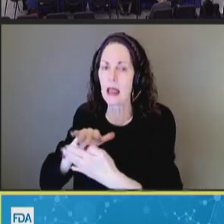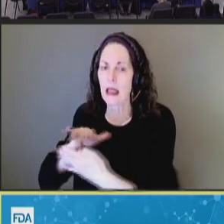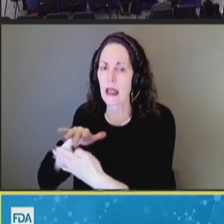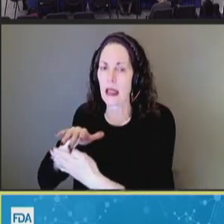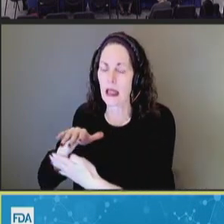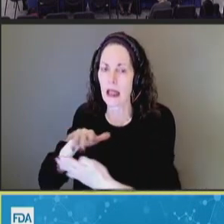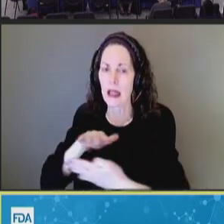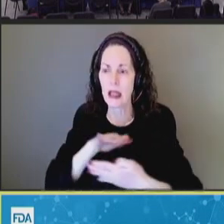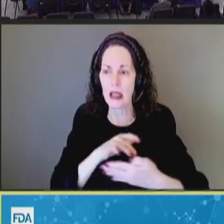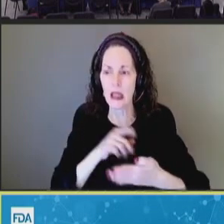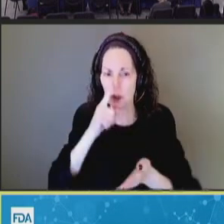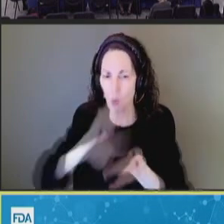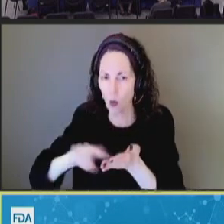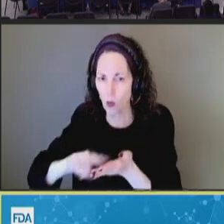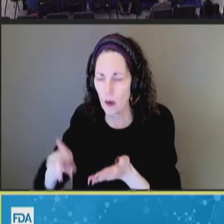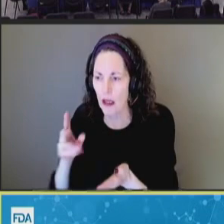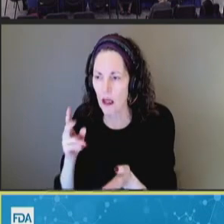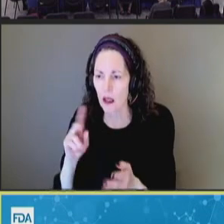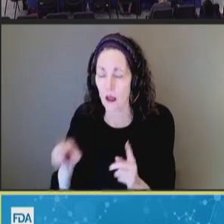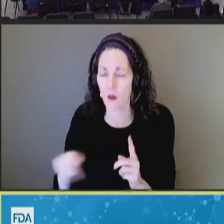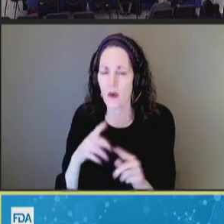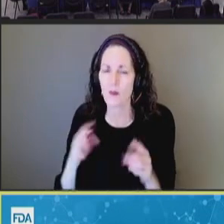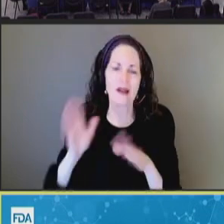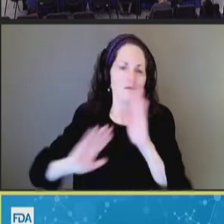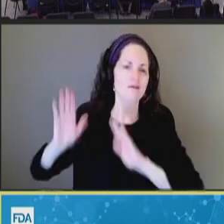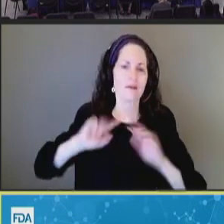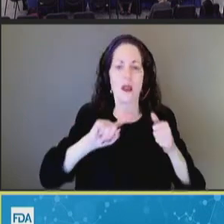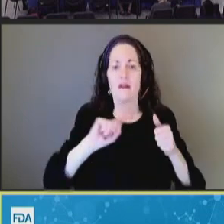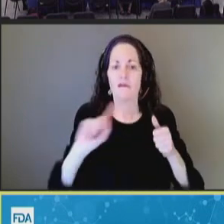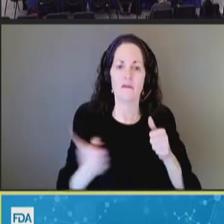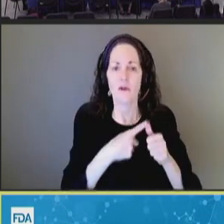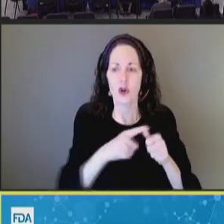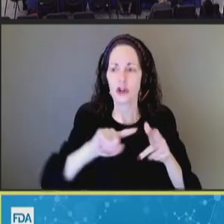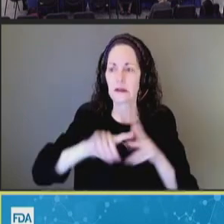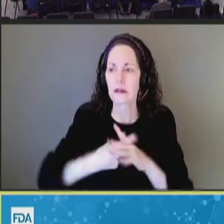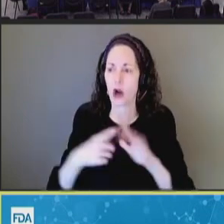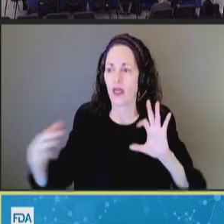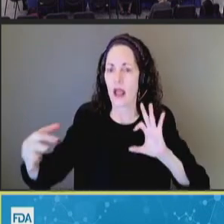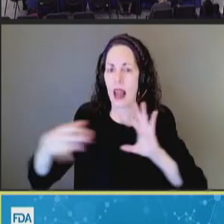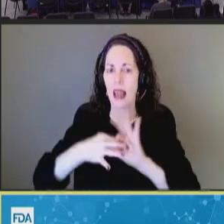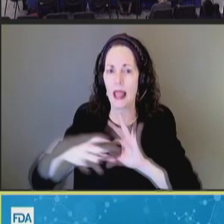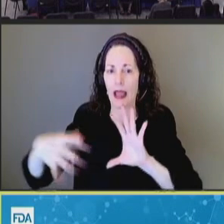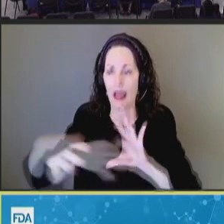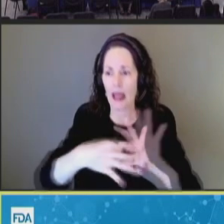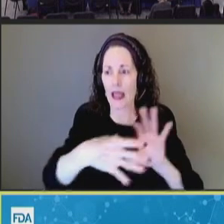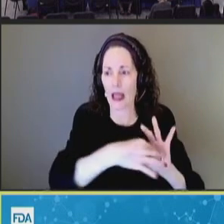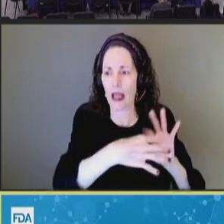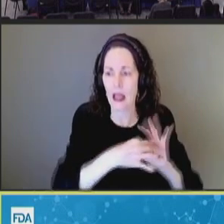when we first began doing the linkages, so this was in -- the study period was